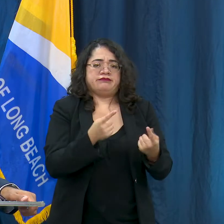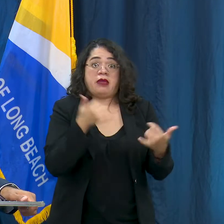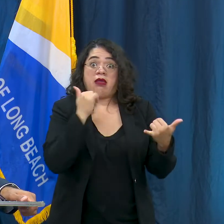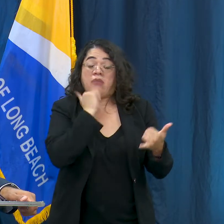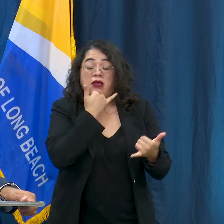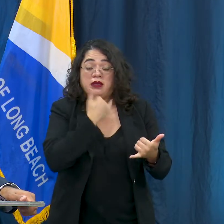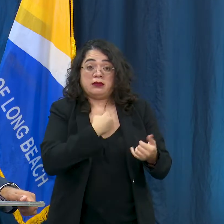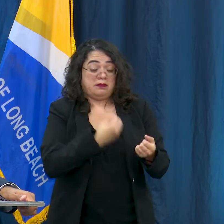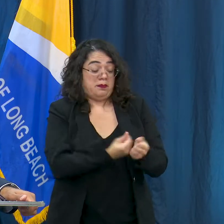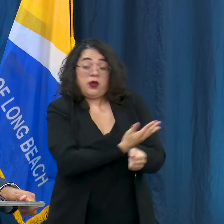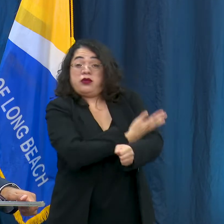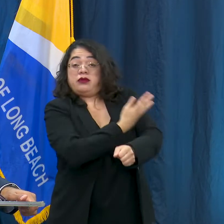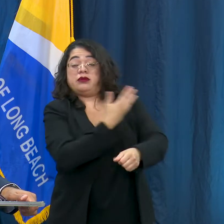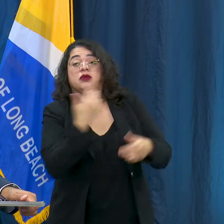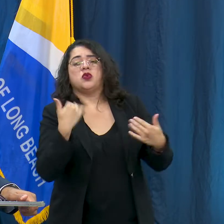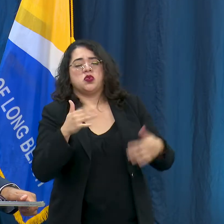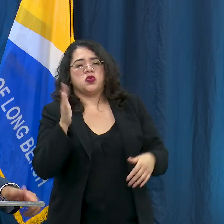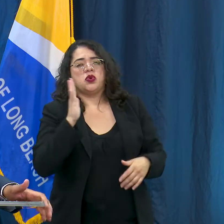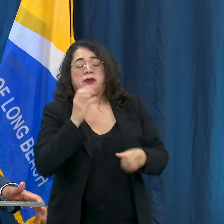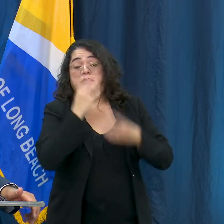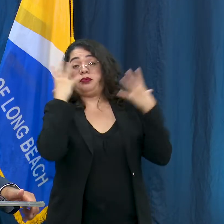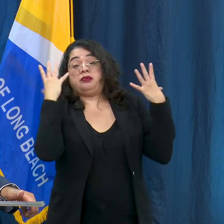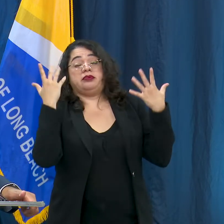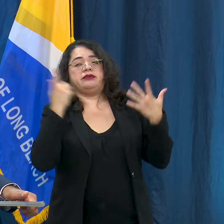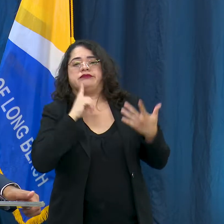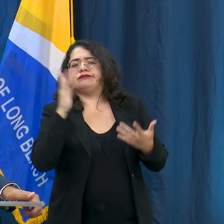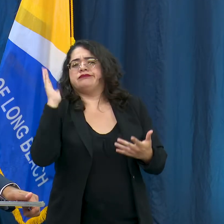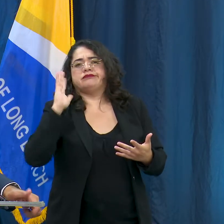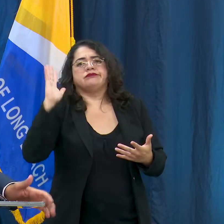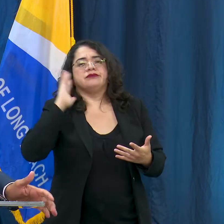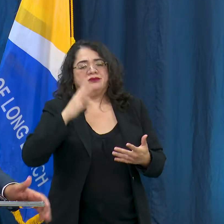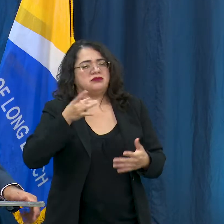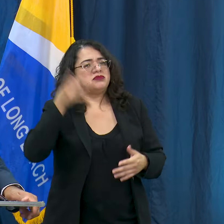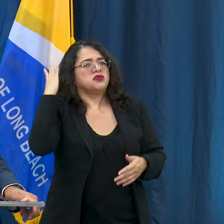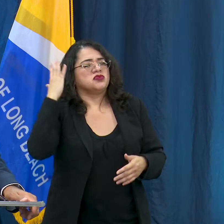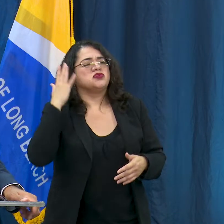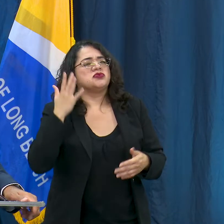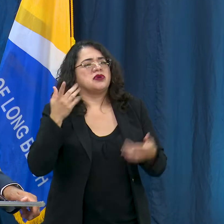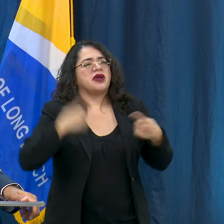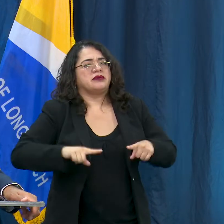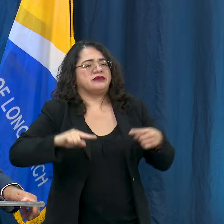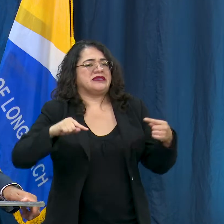it's happened in the past of course it can end up seriously injuring. At the same